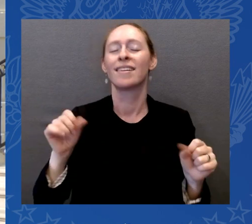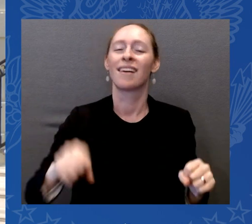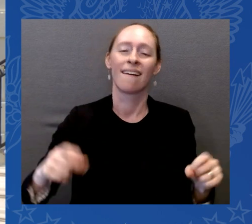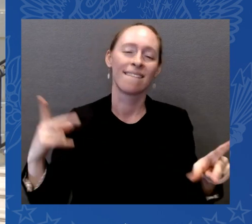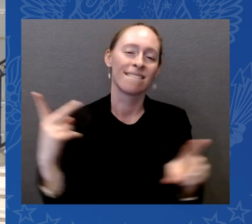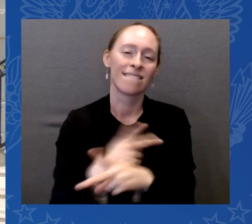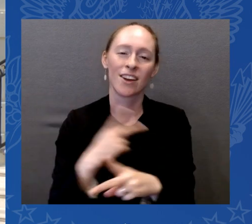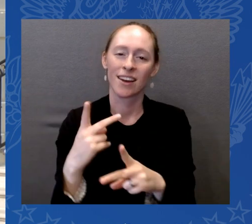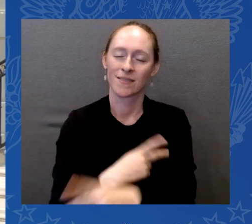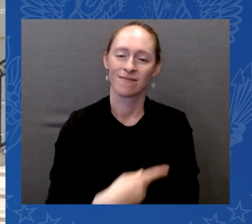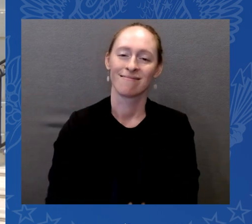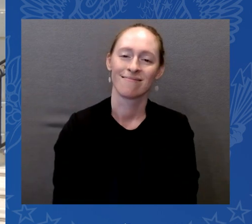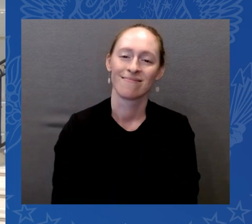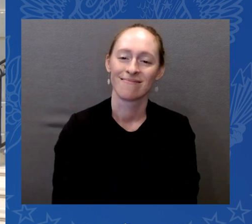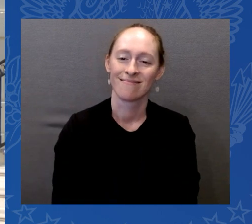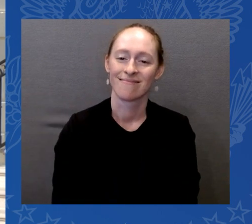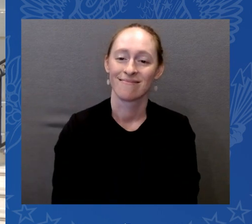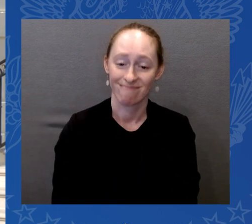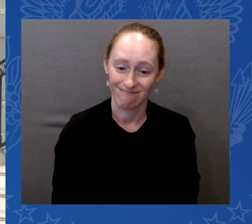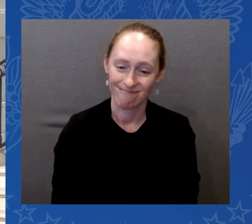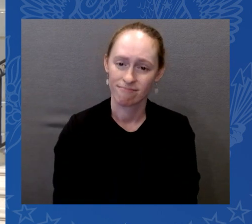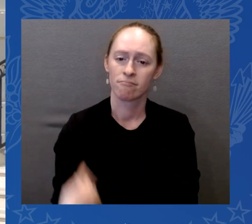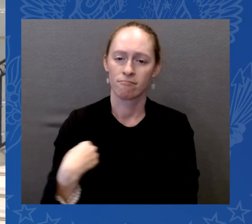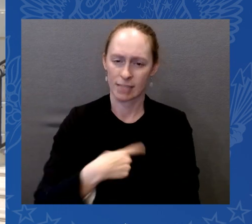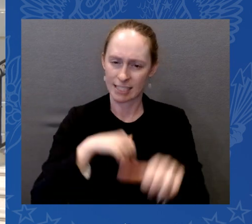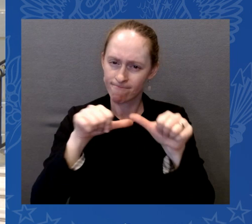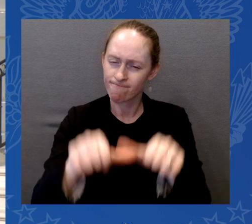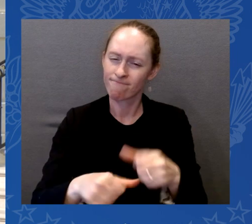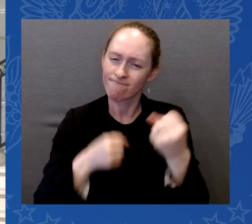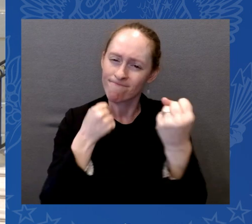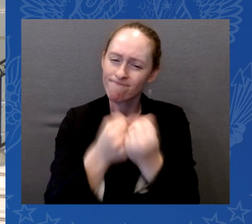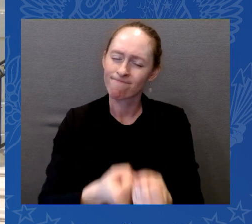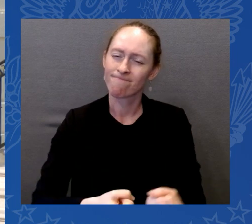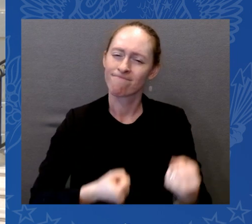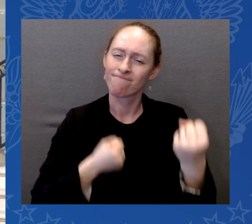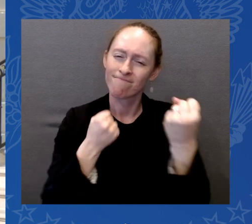Thank you for your vision, for your leadership,